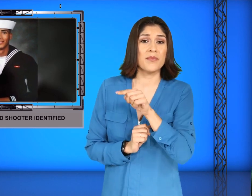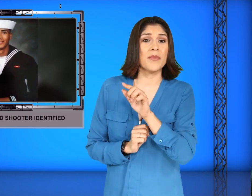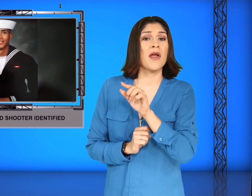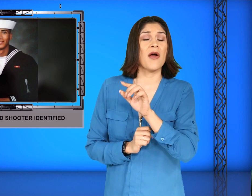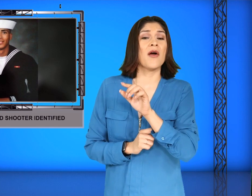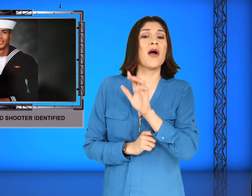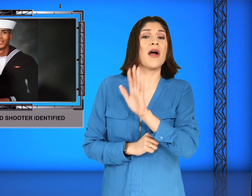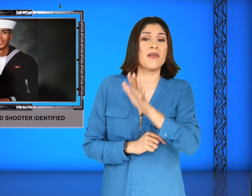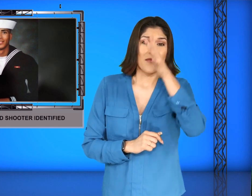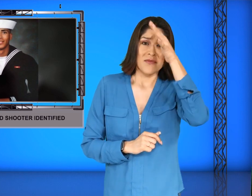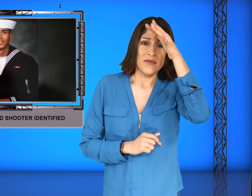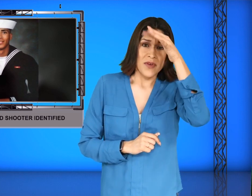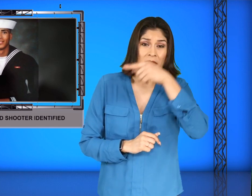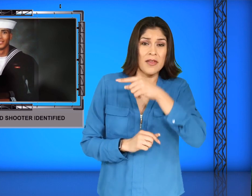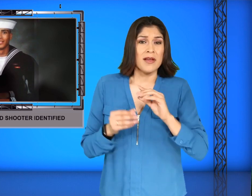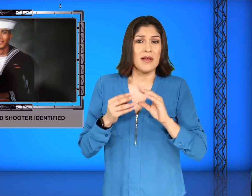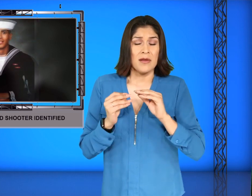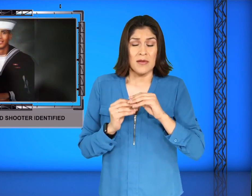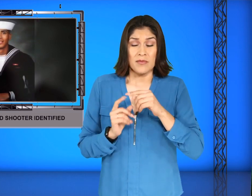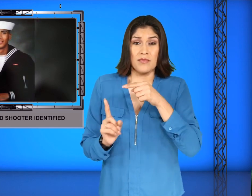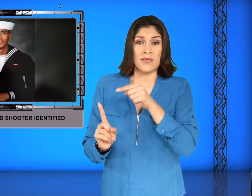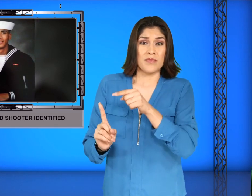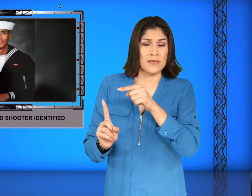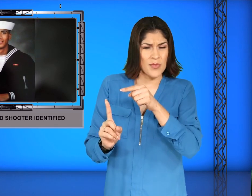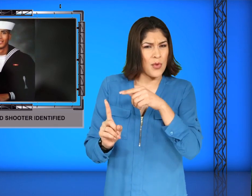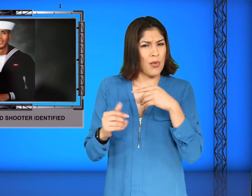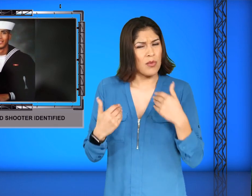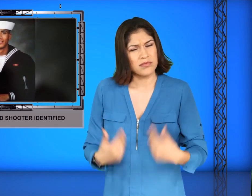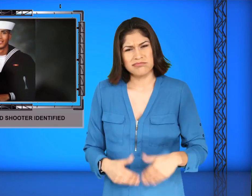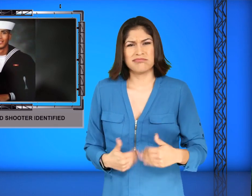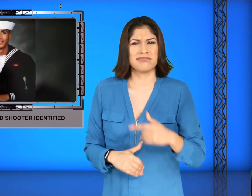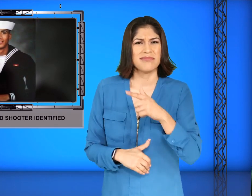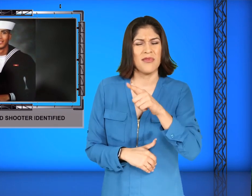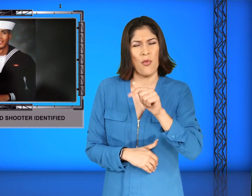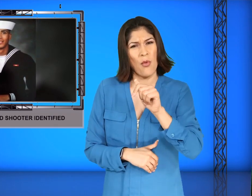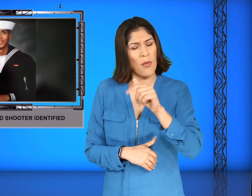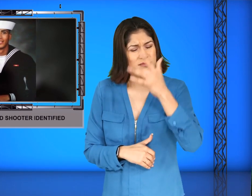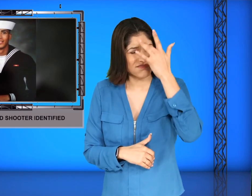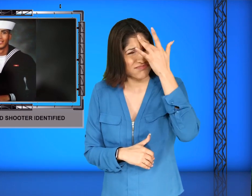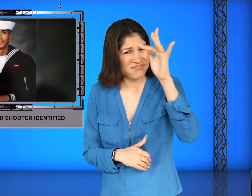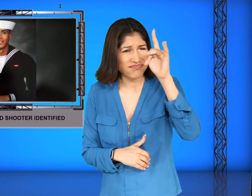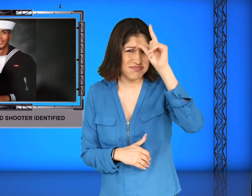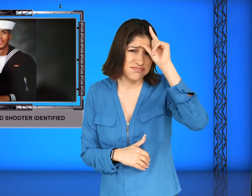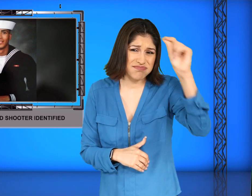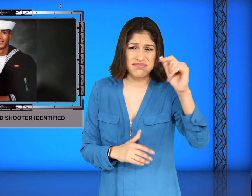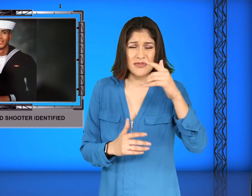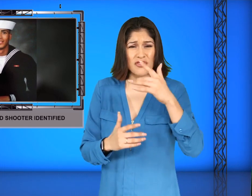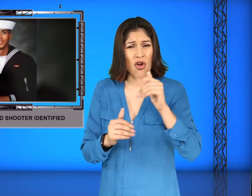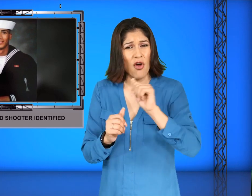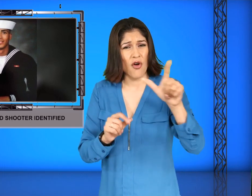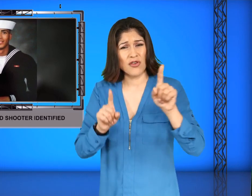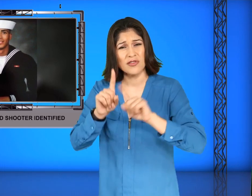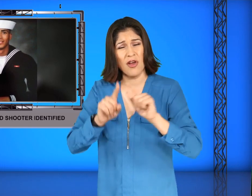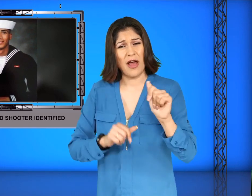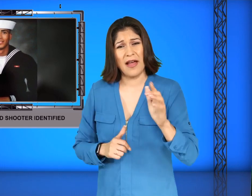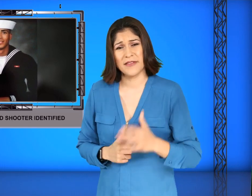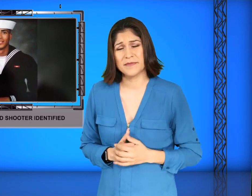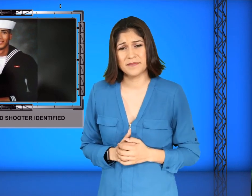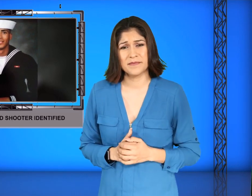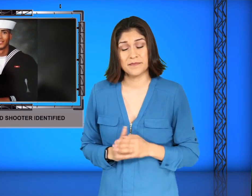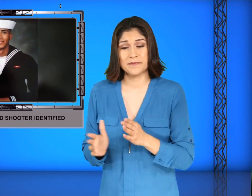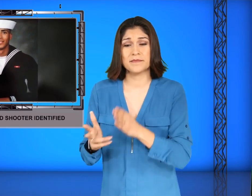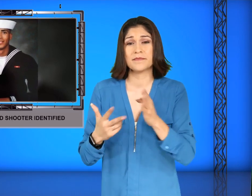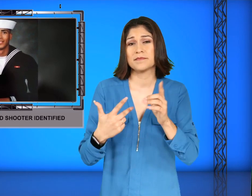His father describes him as an exceptional kid and all-star athlete.